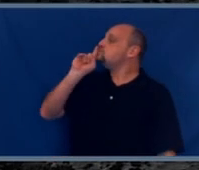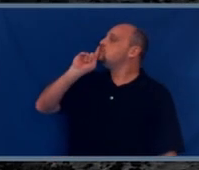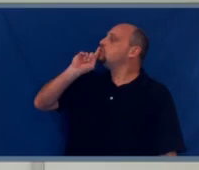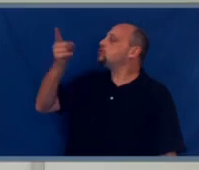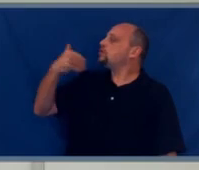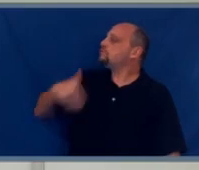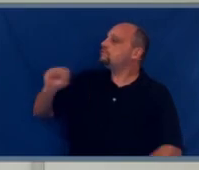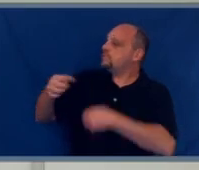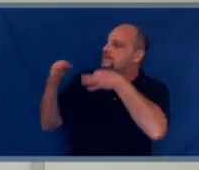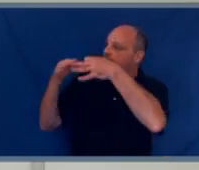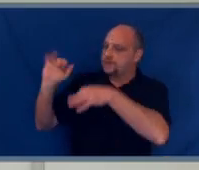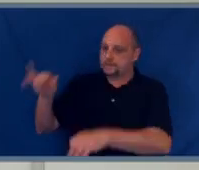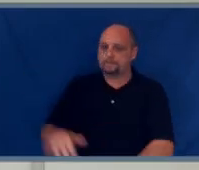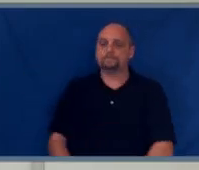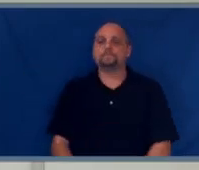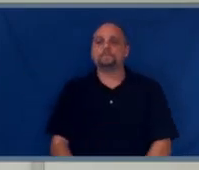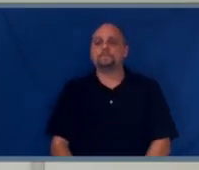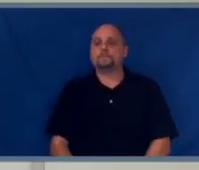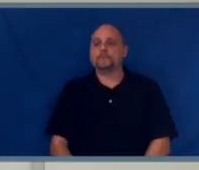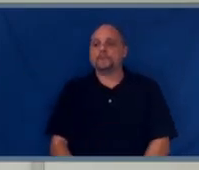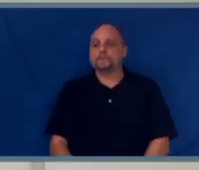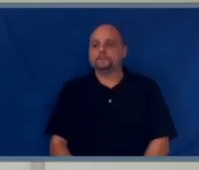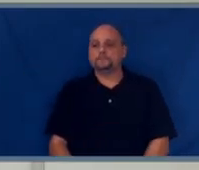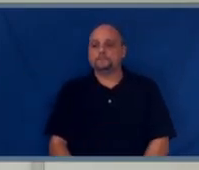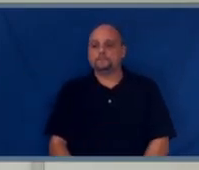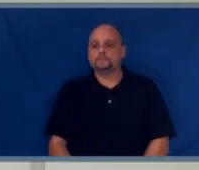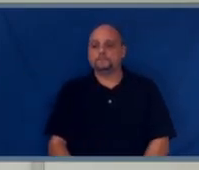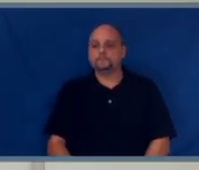YOU KNOW, ALL OF THE INDICATIONS